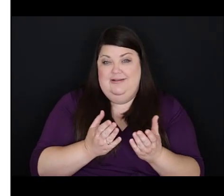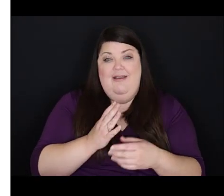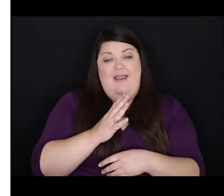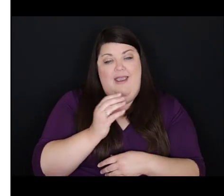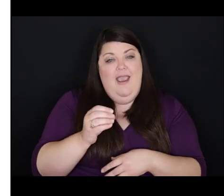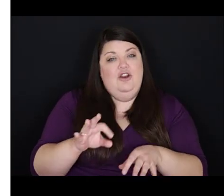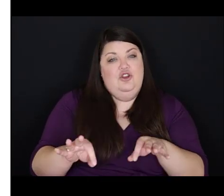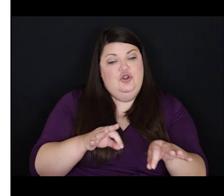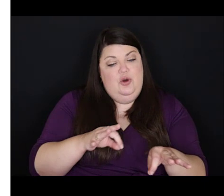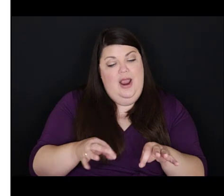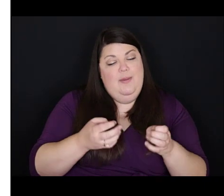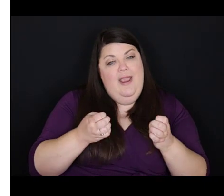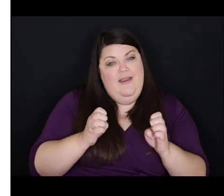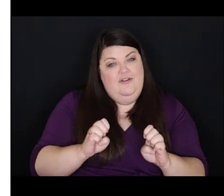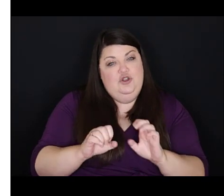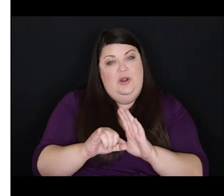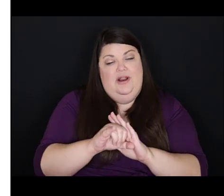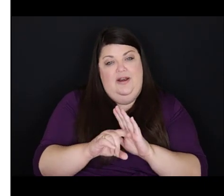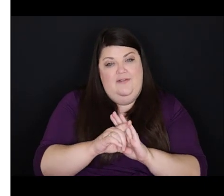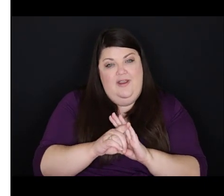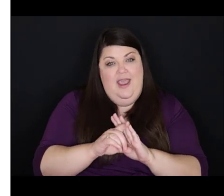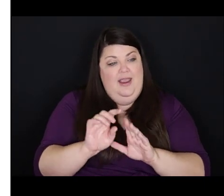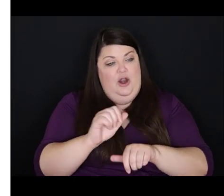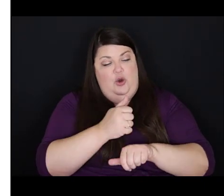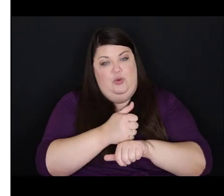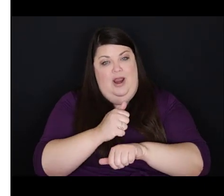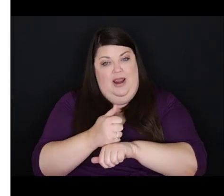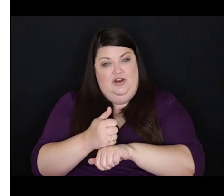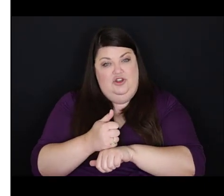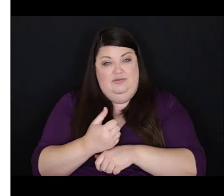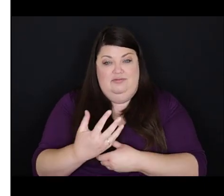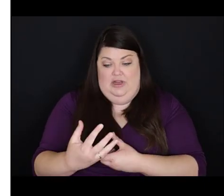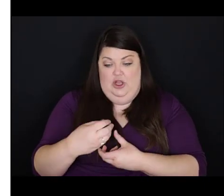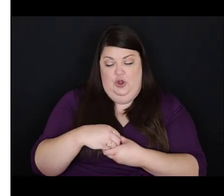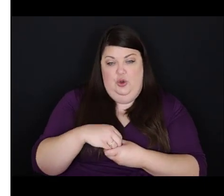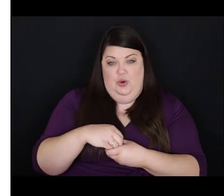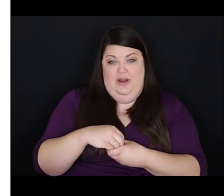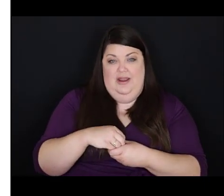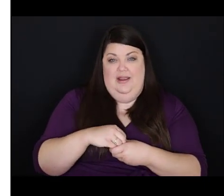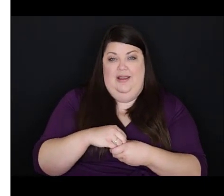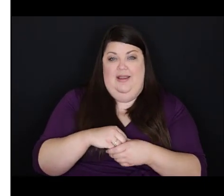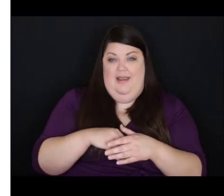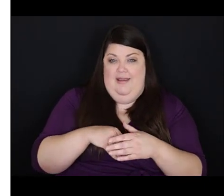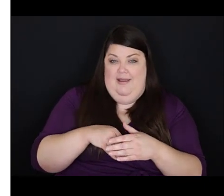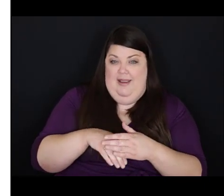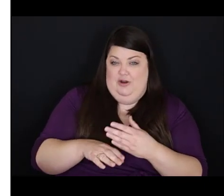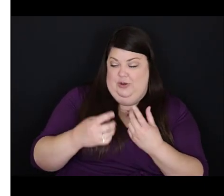Describe efforts to identify and arrange, including entering into cooperative agreements,